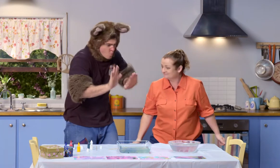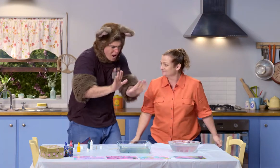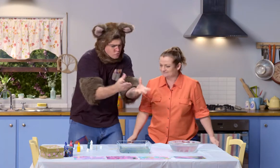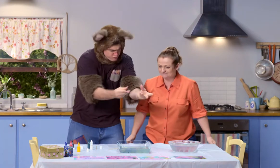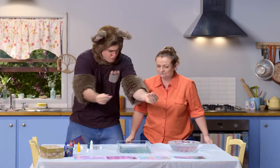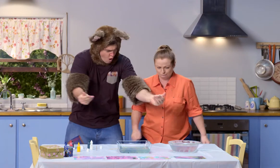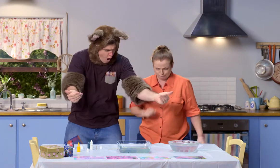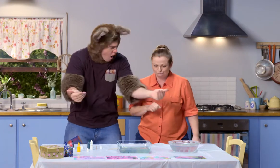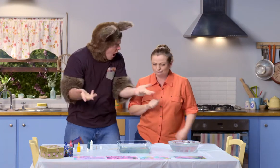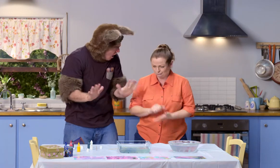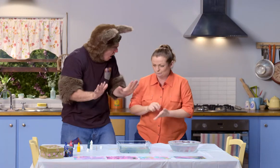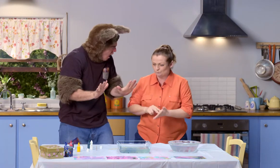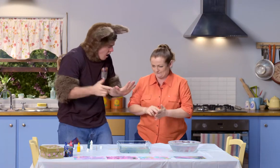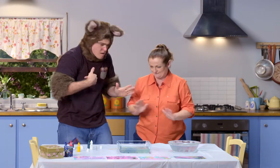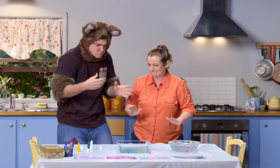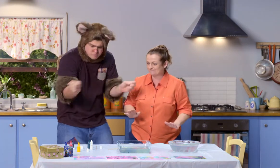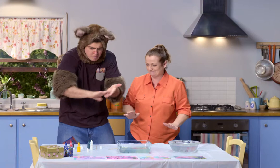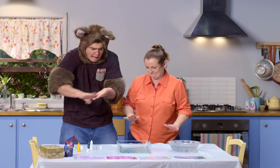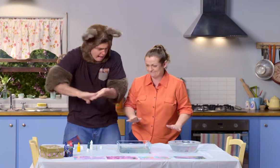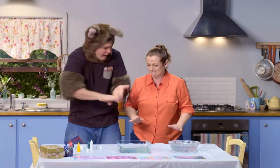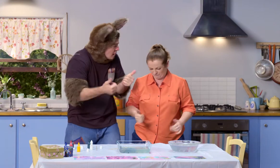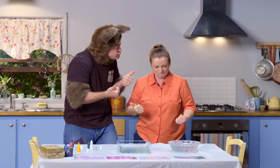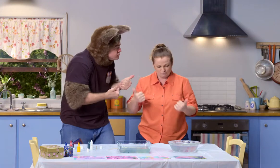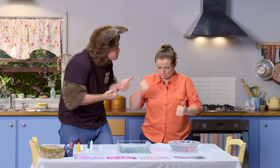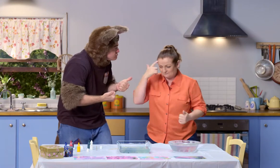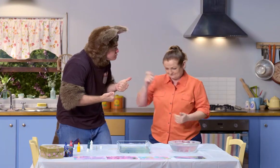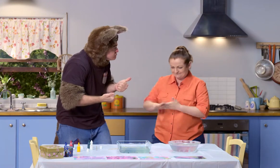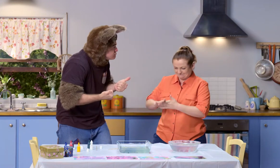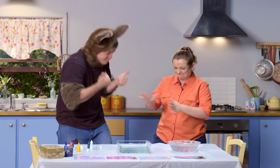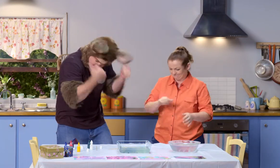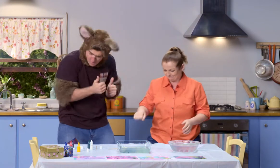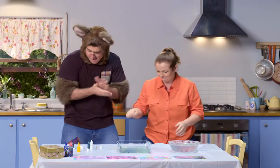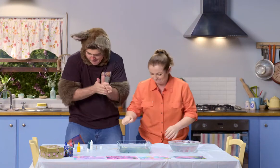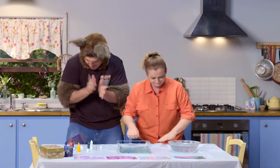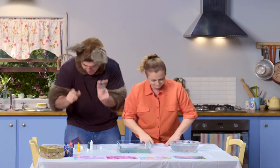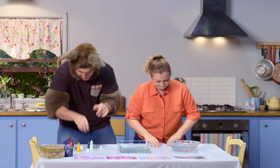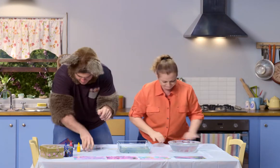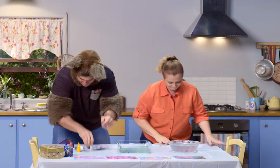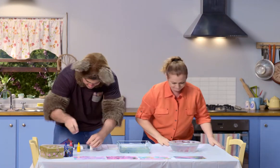Well, Sally, why don't we wait for these to dry? Oh, yes, we should. Should we clean up? Oh, what a good idea.